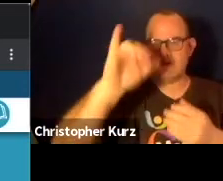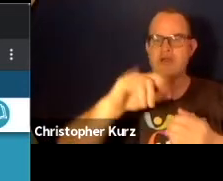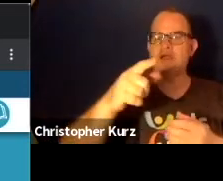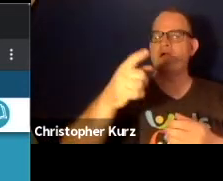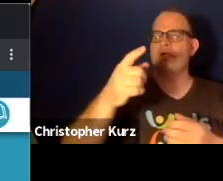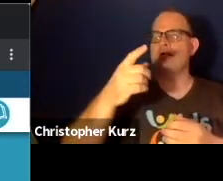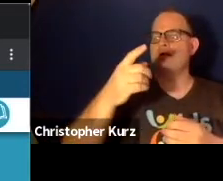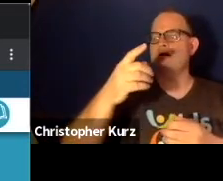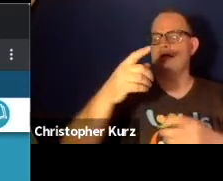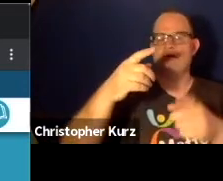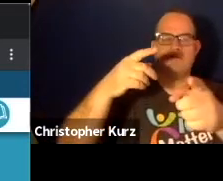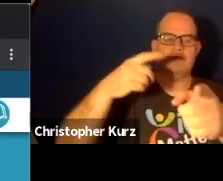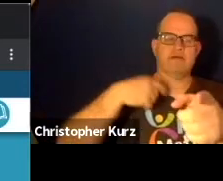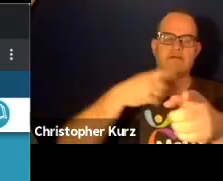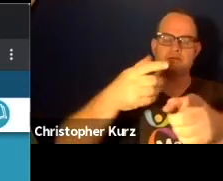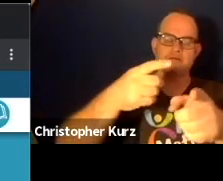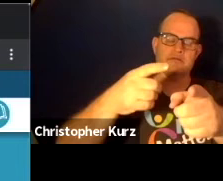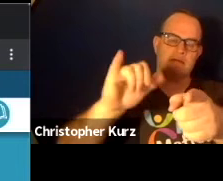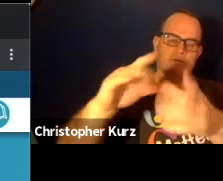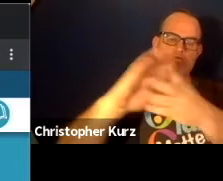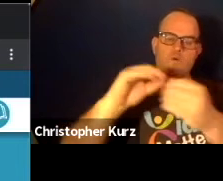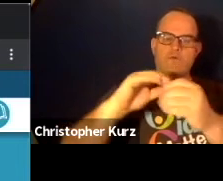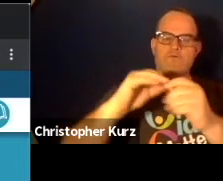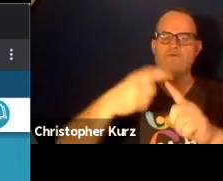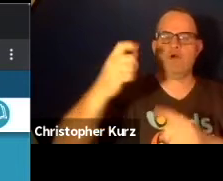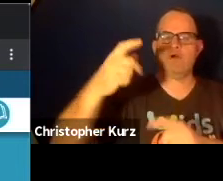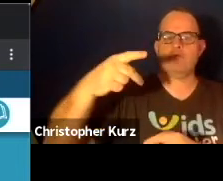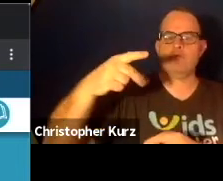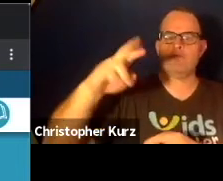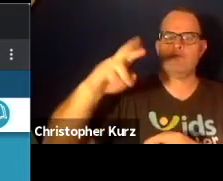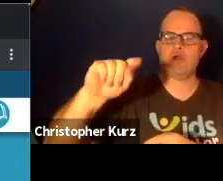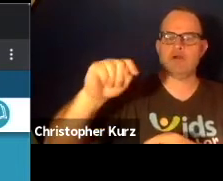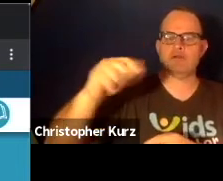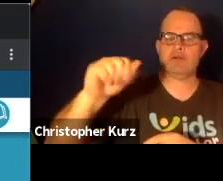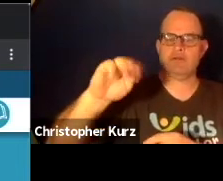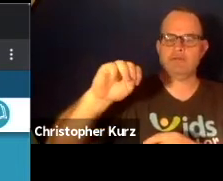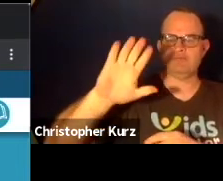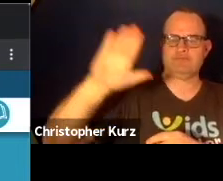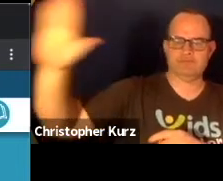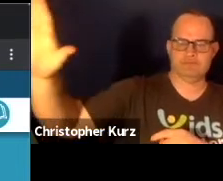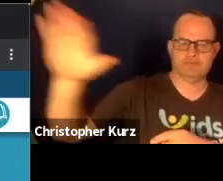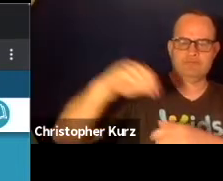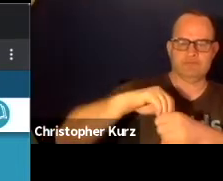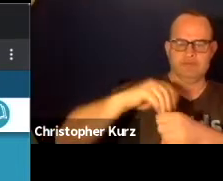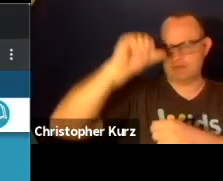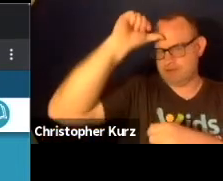some information that we need to fill in. You can select the different languages